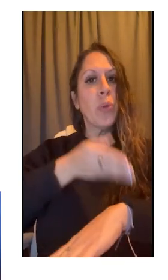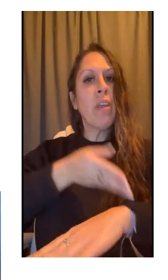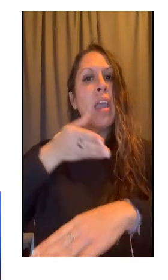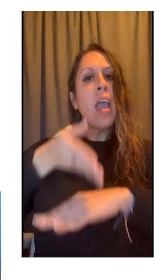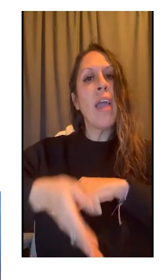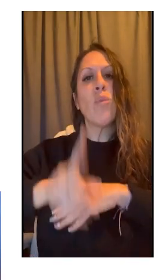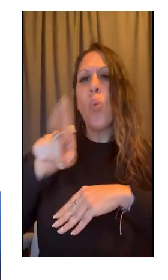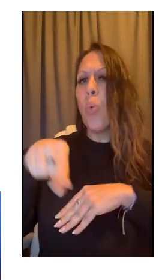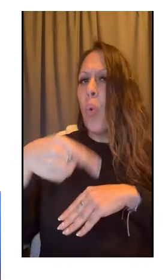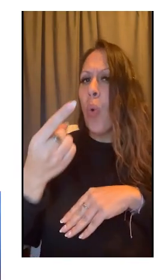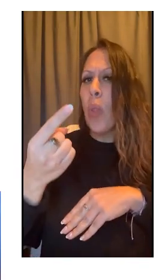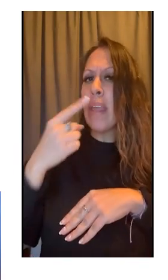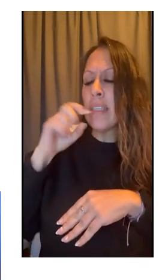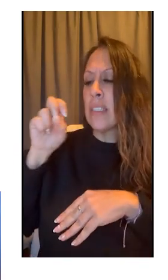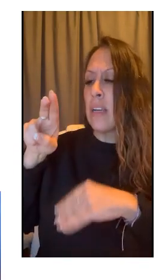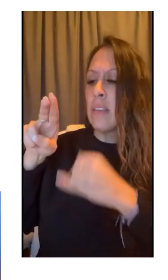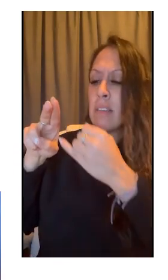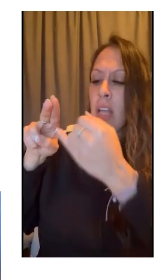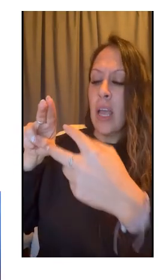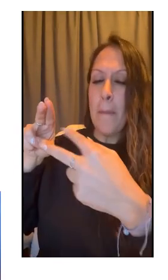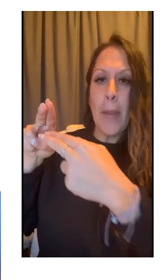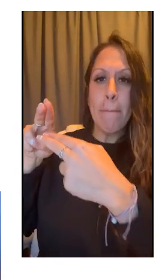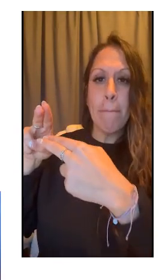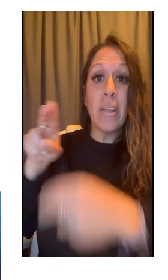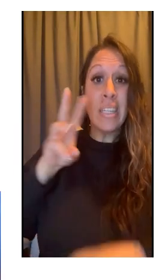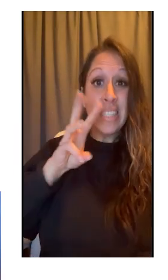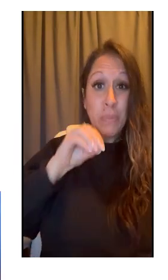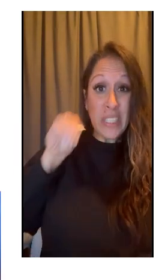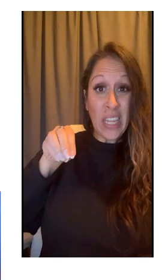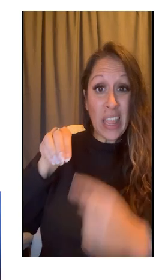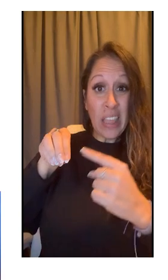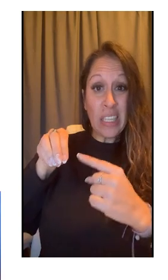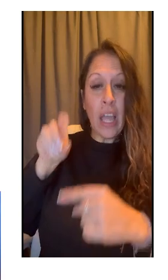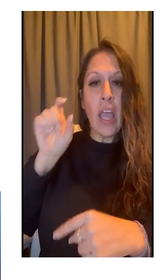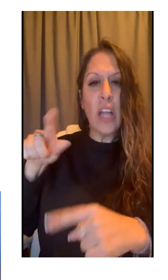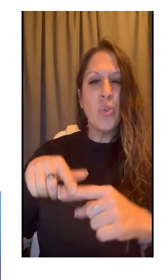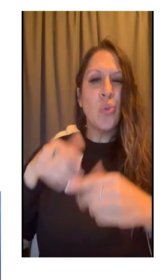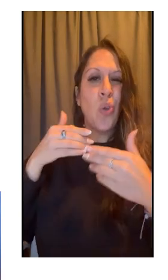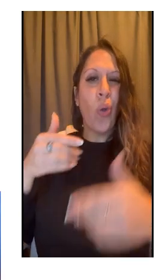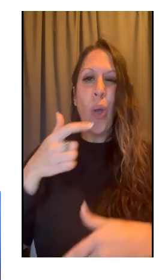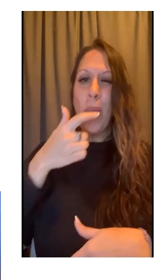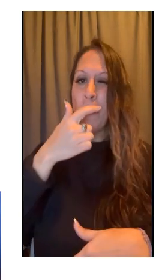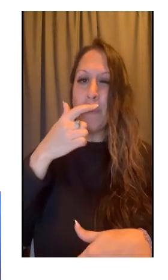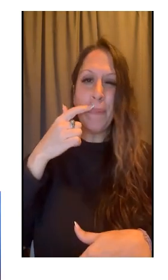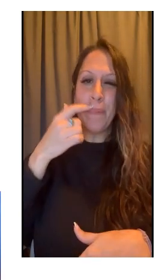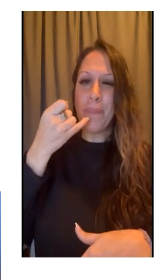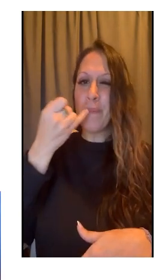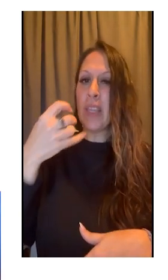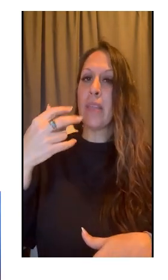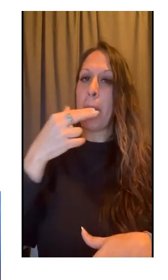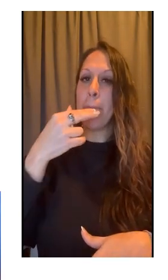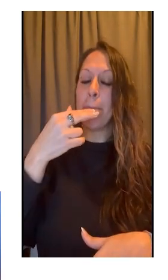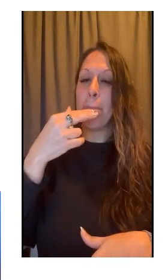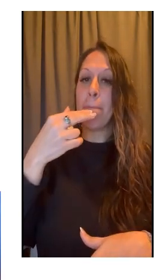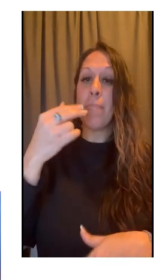after having only their tongue tie clipped, and only 6% of those needed to go on and have their lip tie clipped. So when there is a tongue